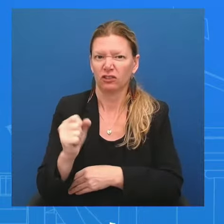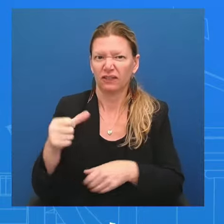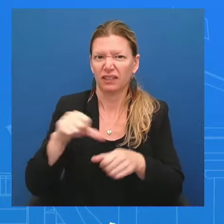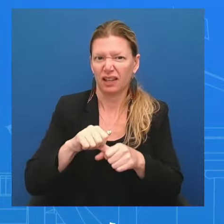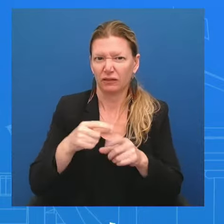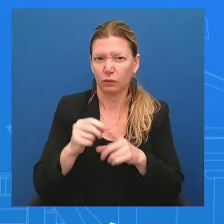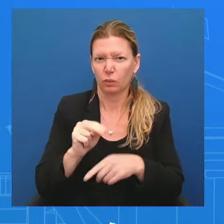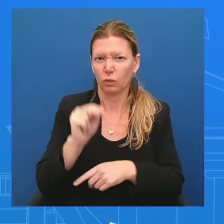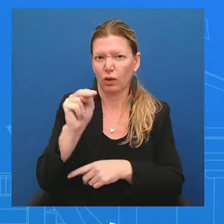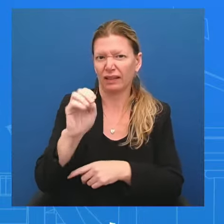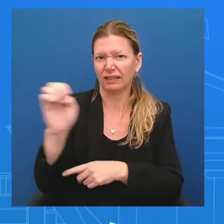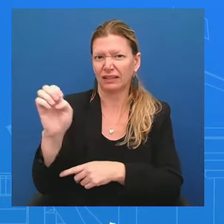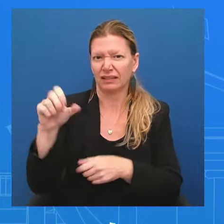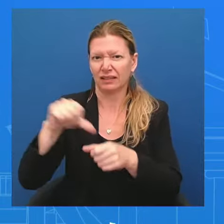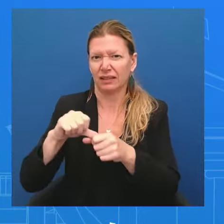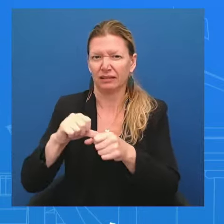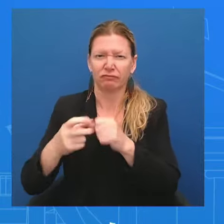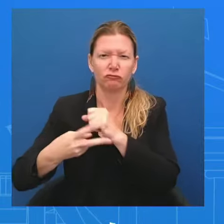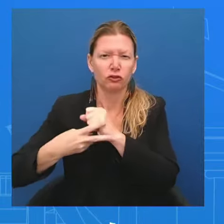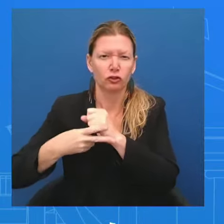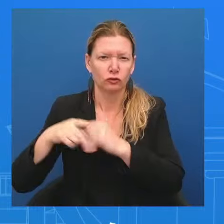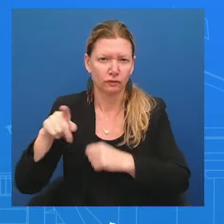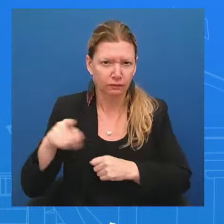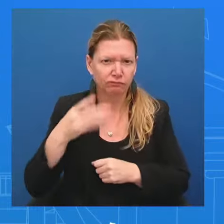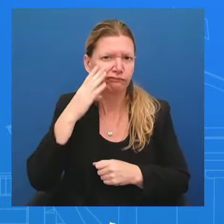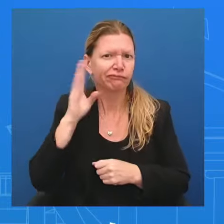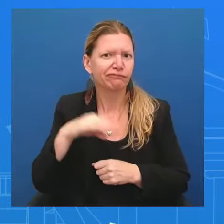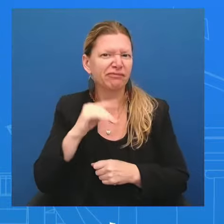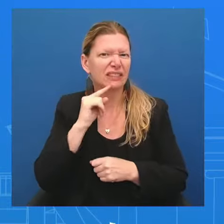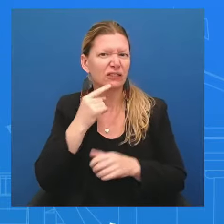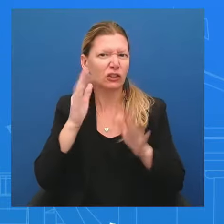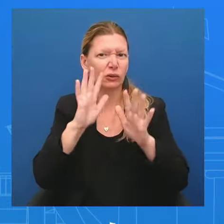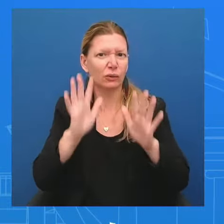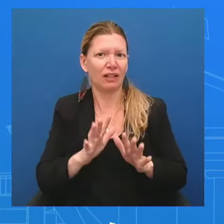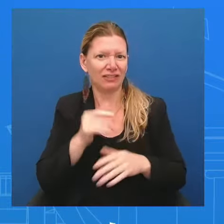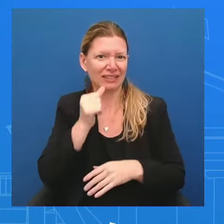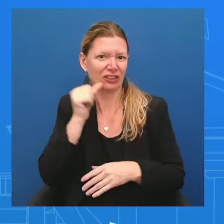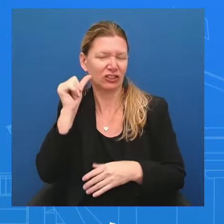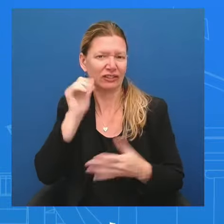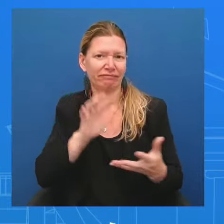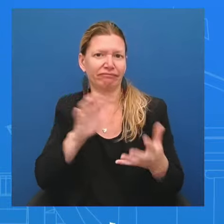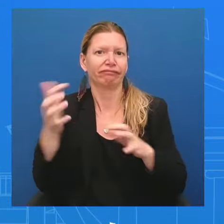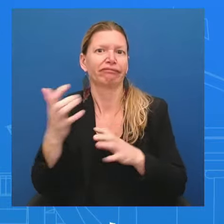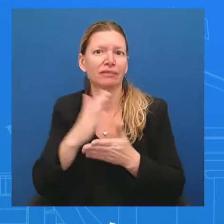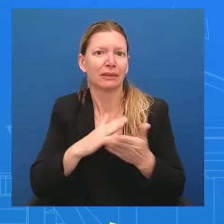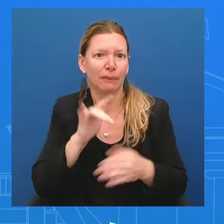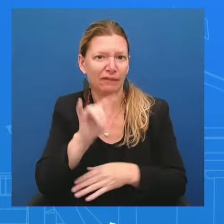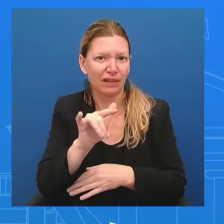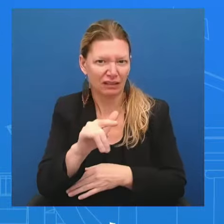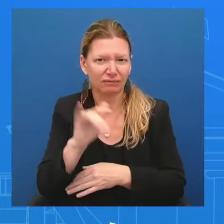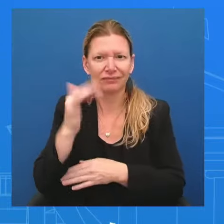which is why the Department of Transportation is keeping pressure on airlines to improve flight operations and help travelers